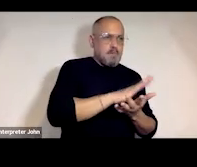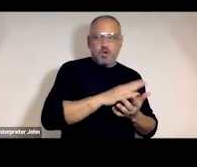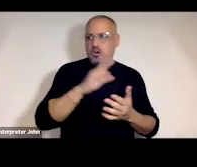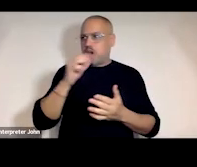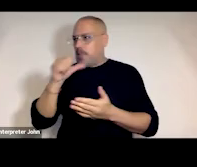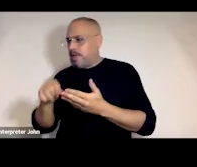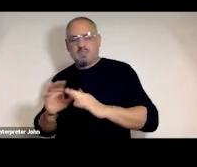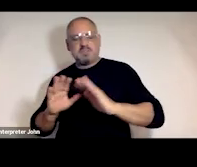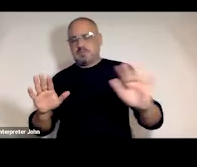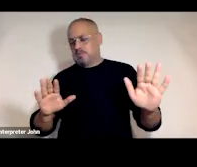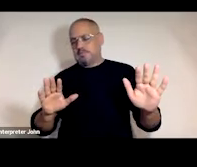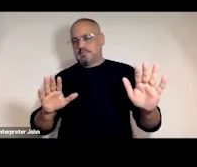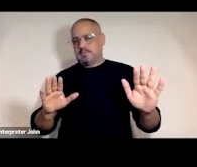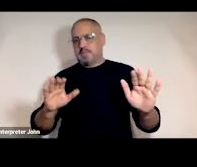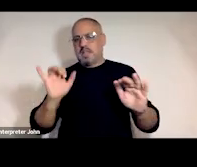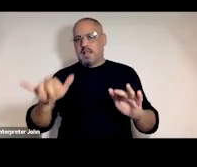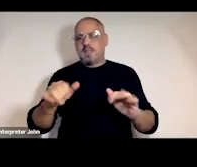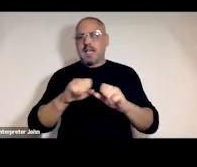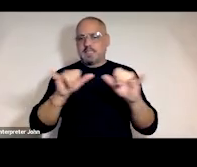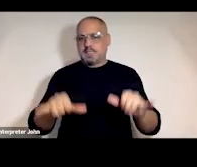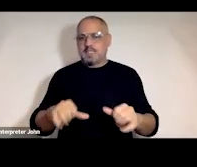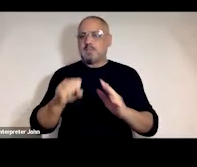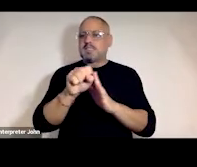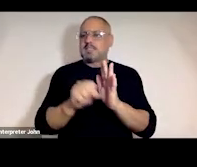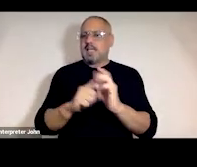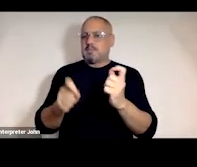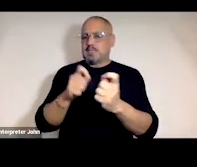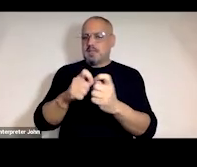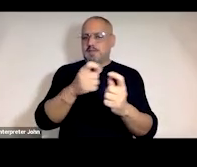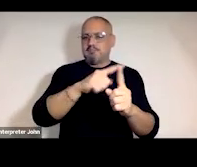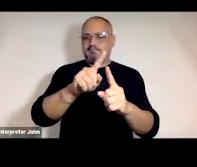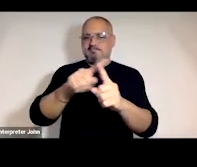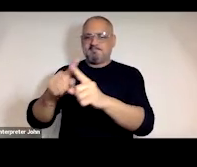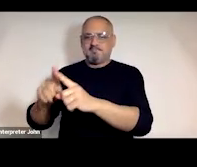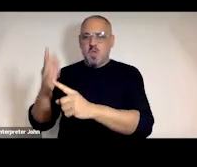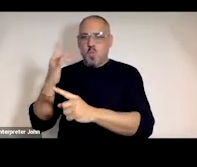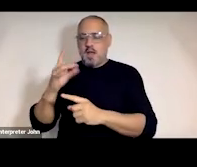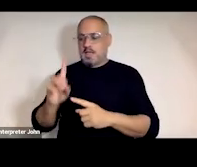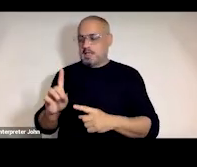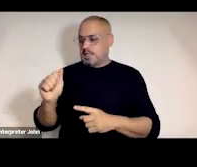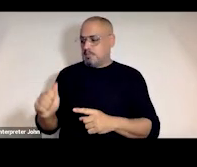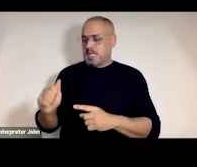Electronic Records express is state-specific because it goes through Disability Determination Services,